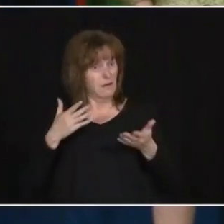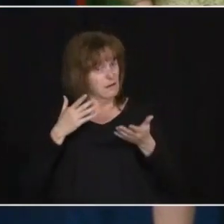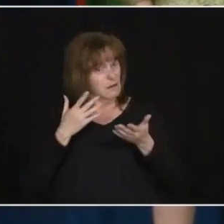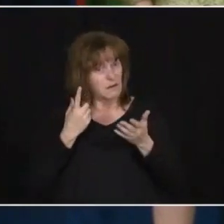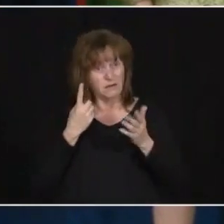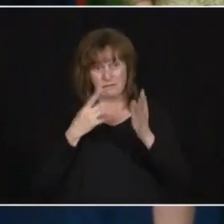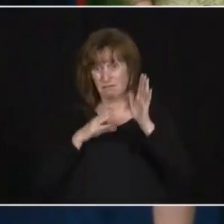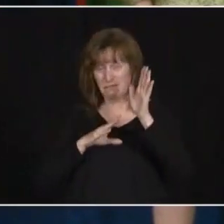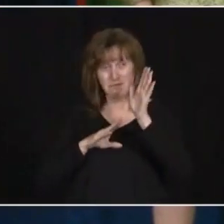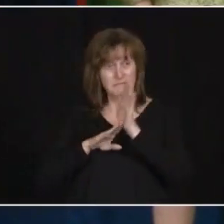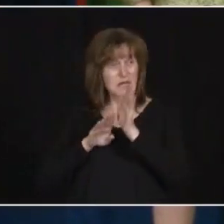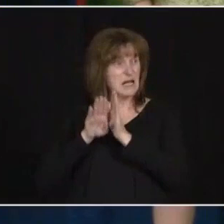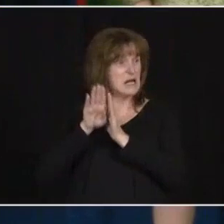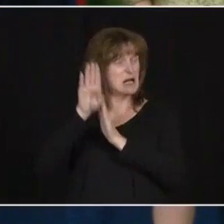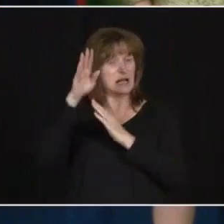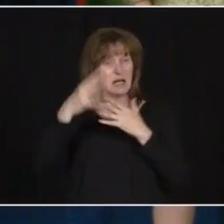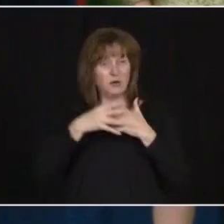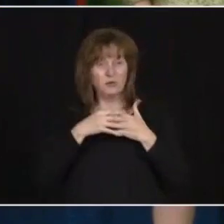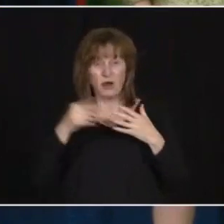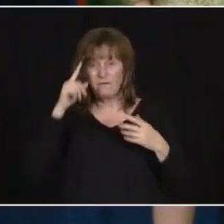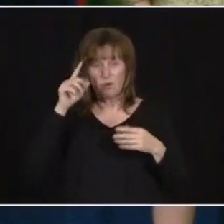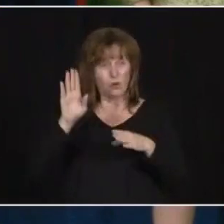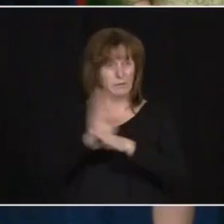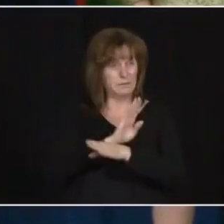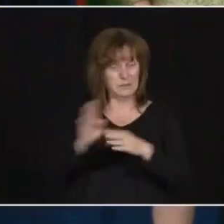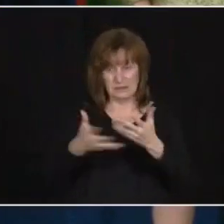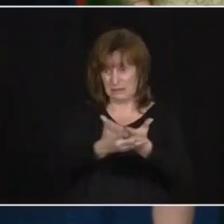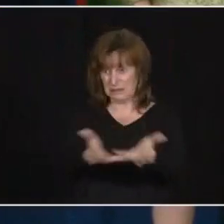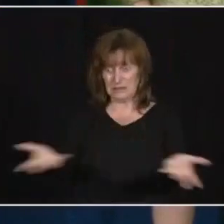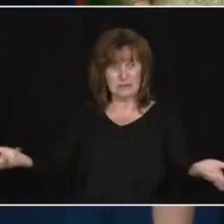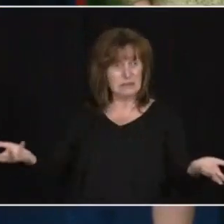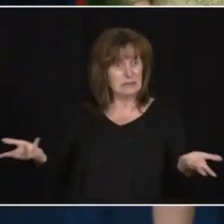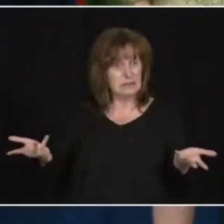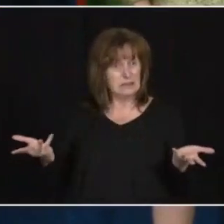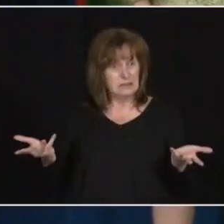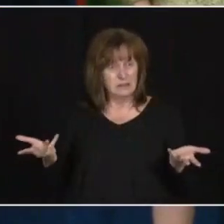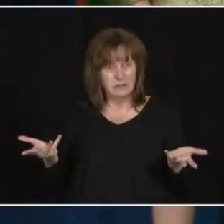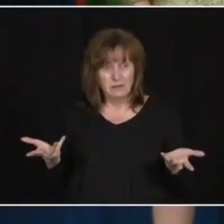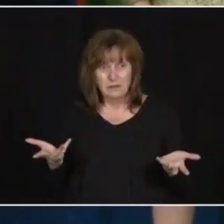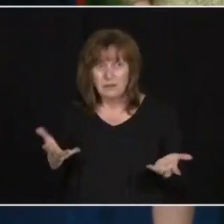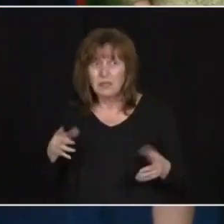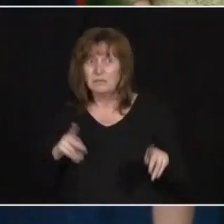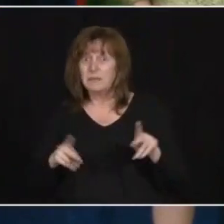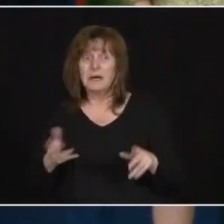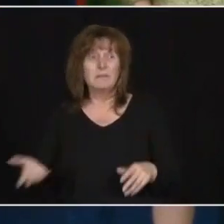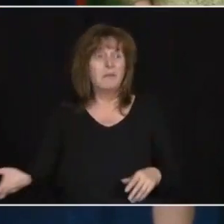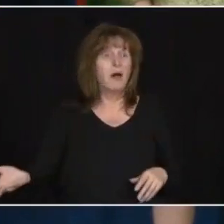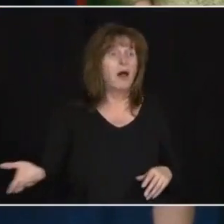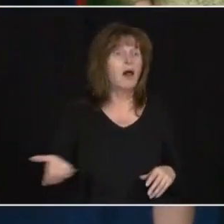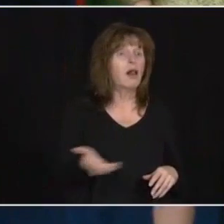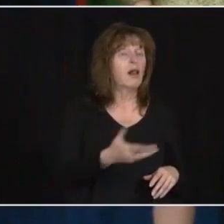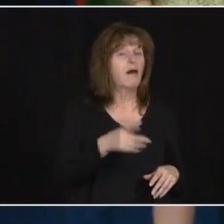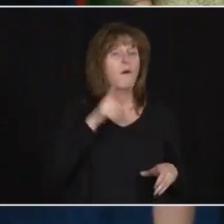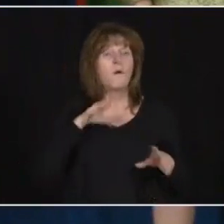quicker we can resolve some of these issues. But in saying that, we've thrown almost a billion dollars at supporting businesses.